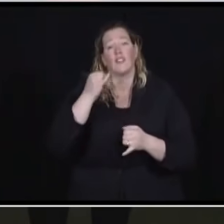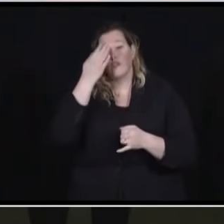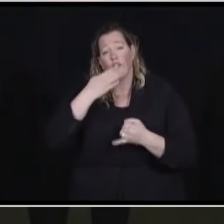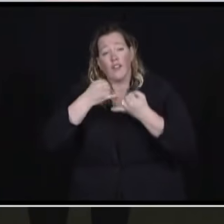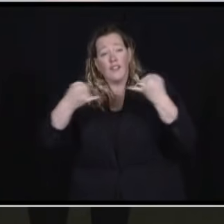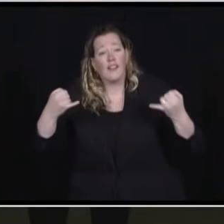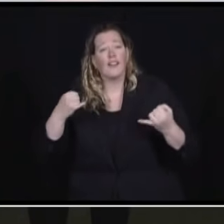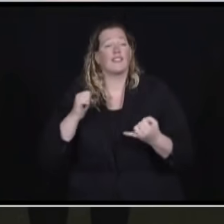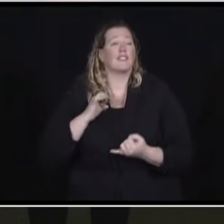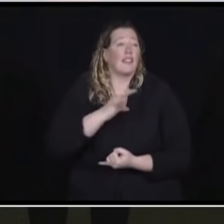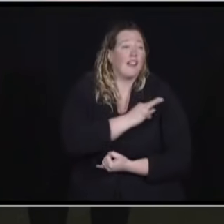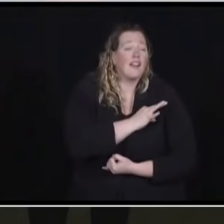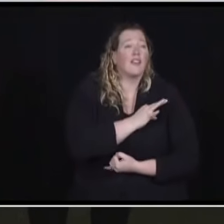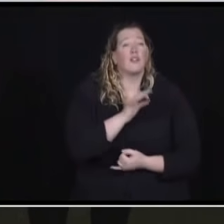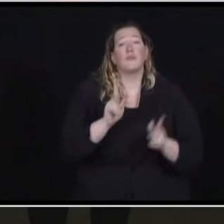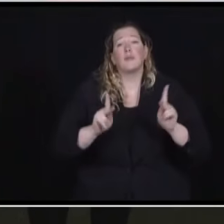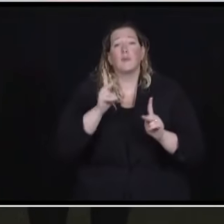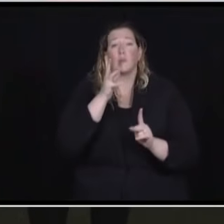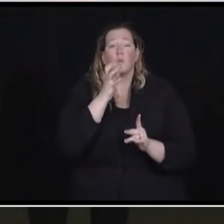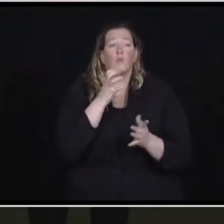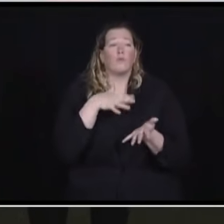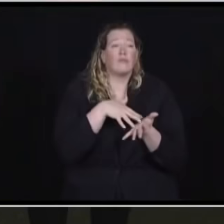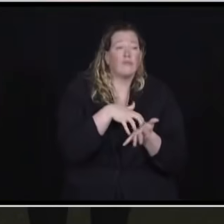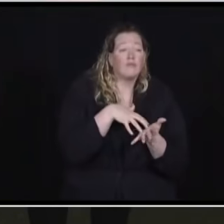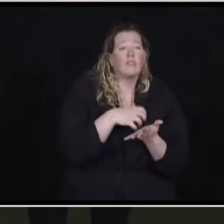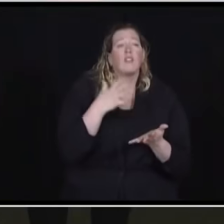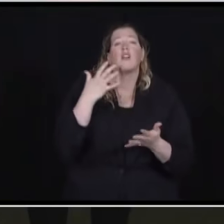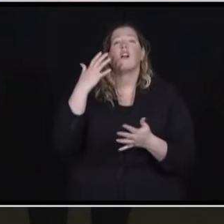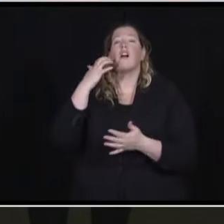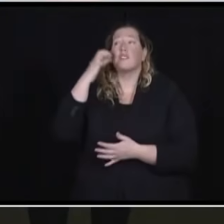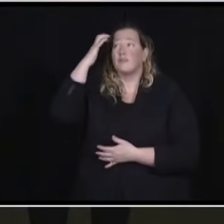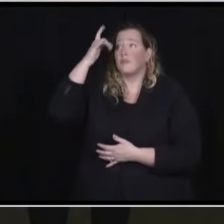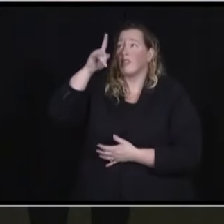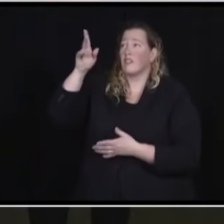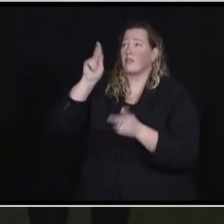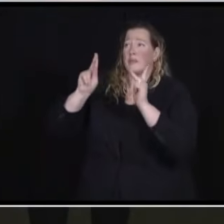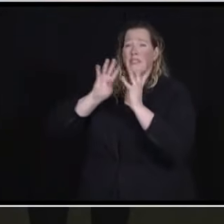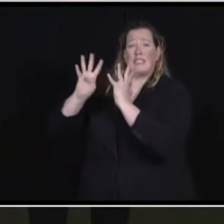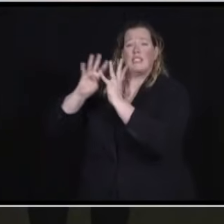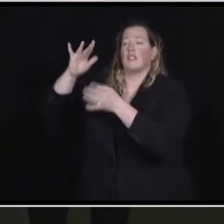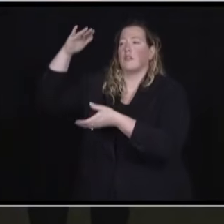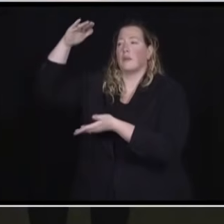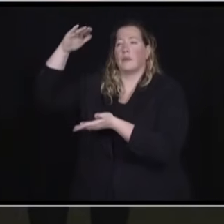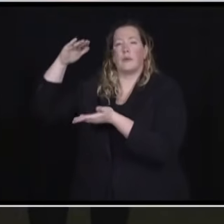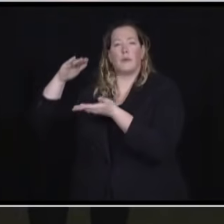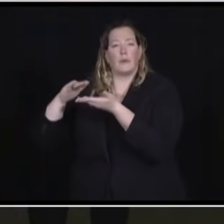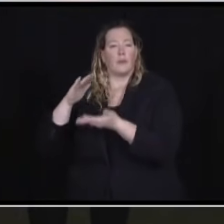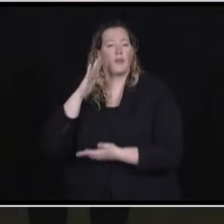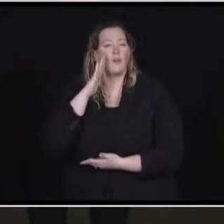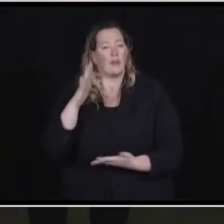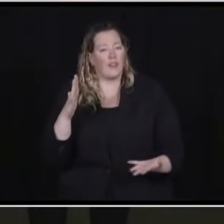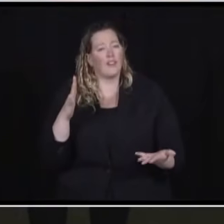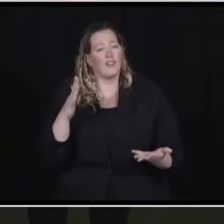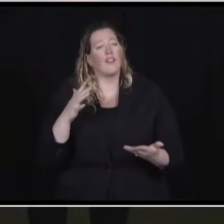We have to work together to get these plans in place to get this vaccine distributed as quickly as possible.